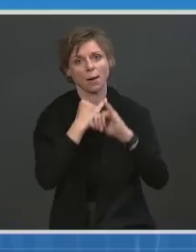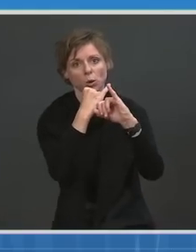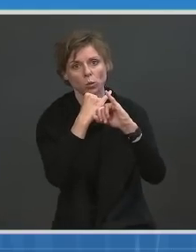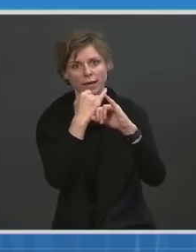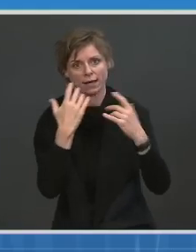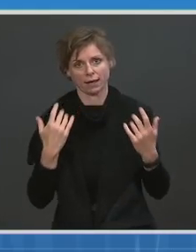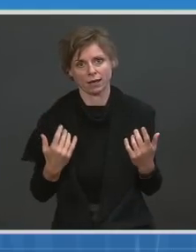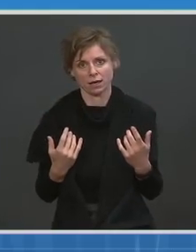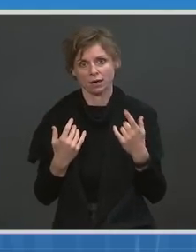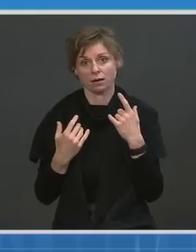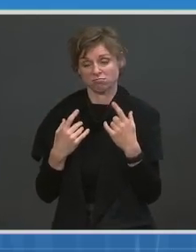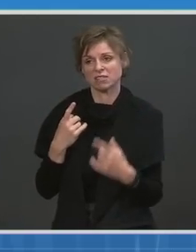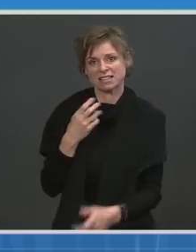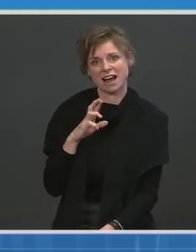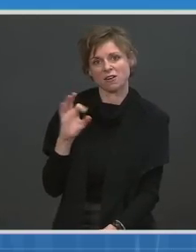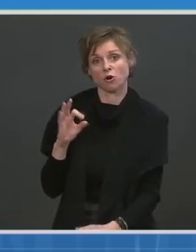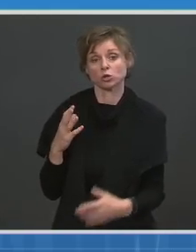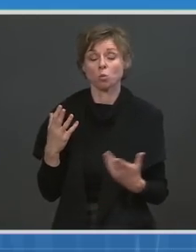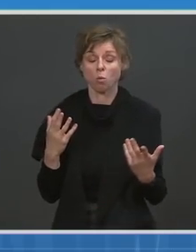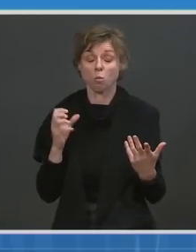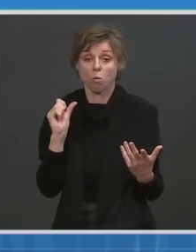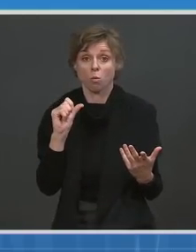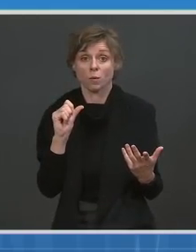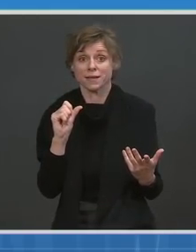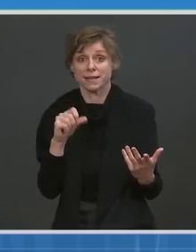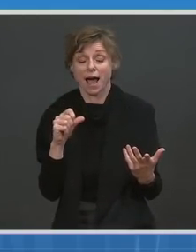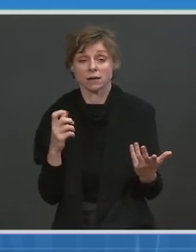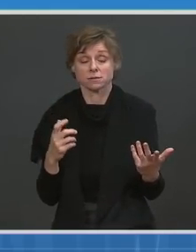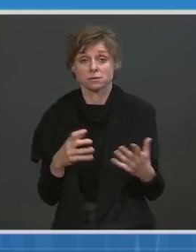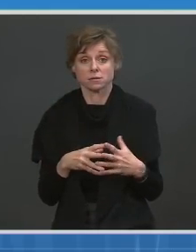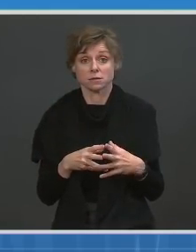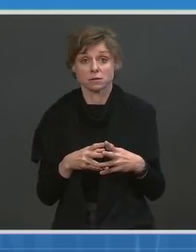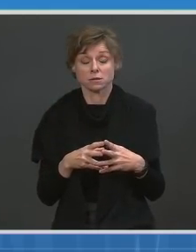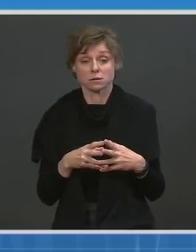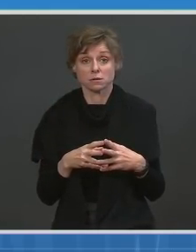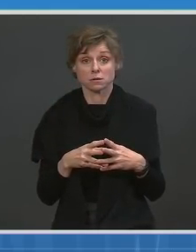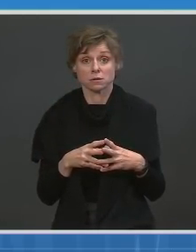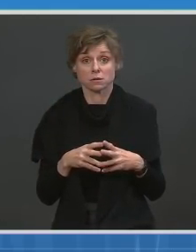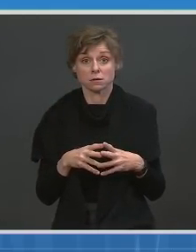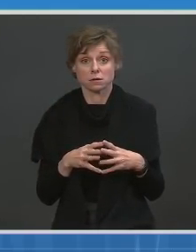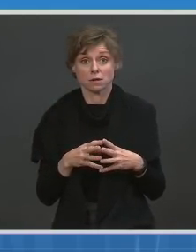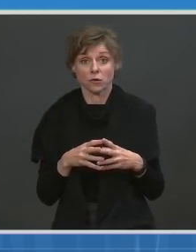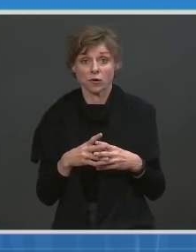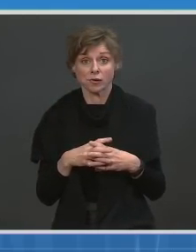Dr. Fauci: Yeah. Yes, there's no doubt that for the preliminary studies that we have seen right now,